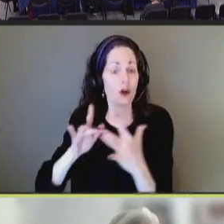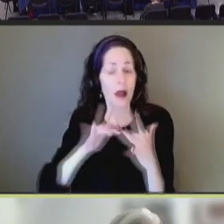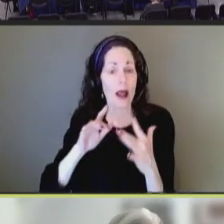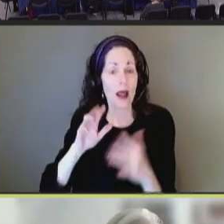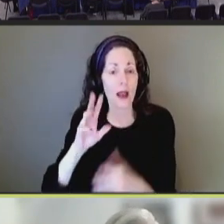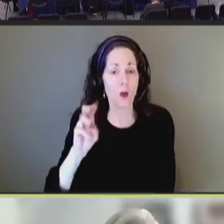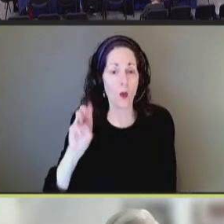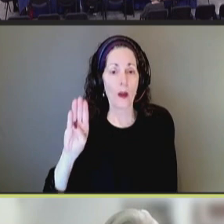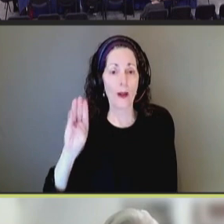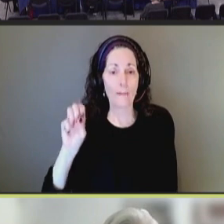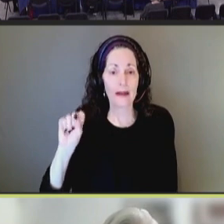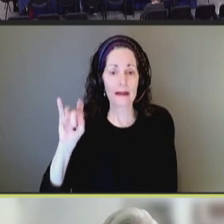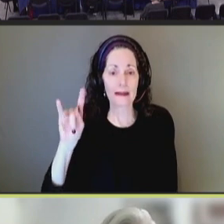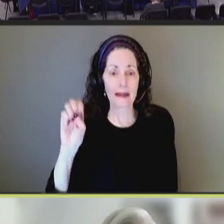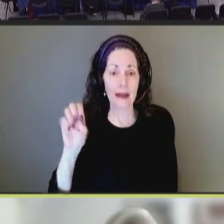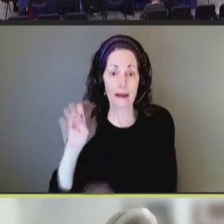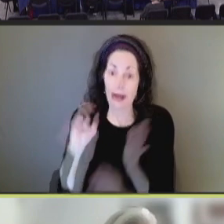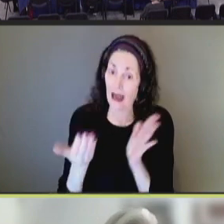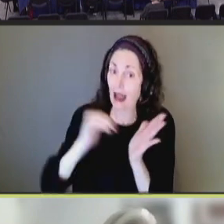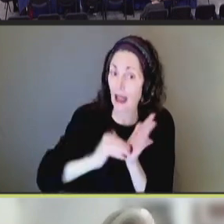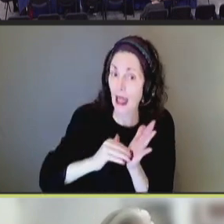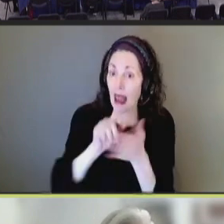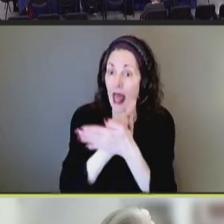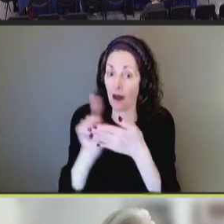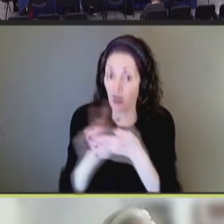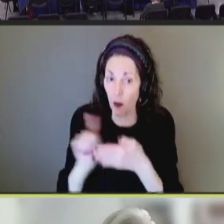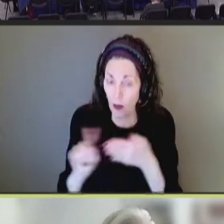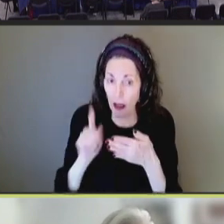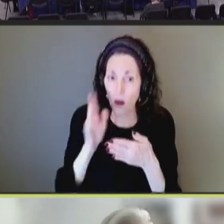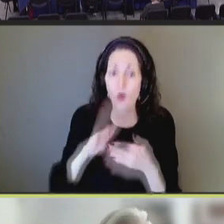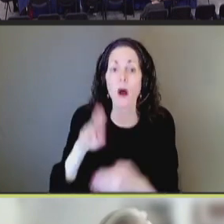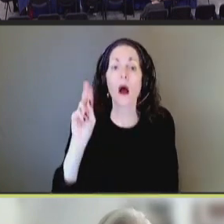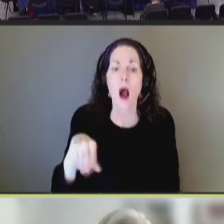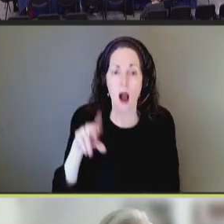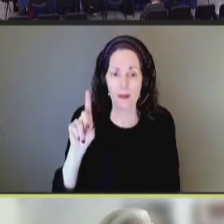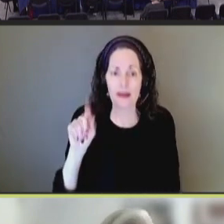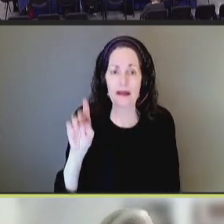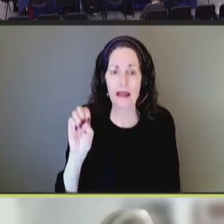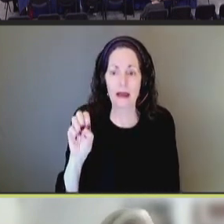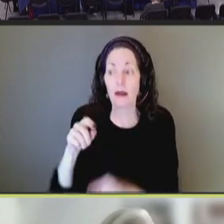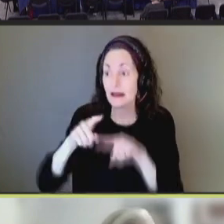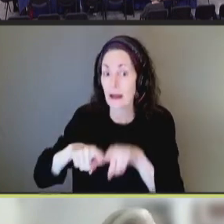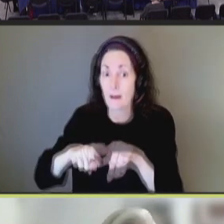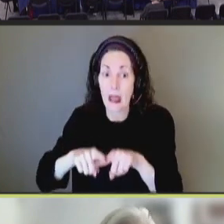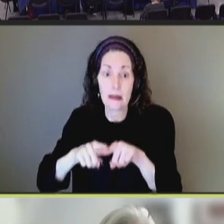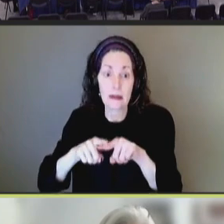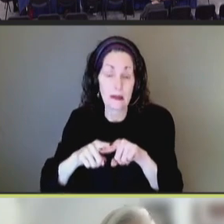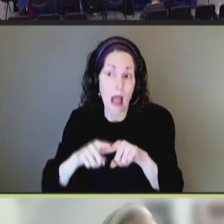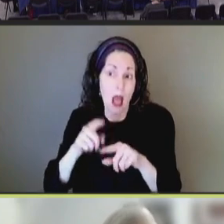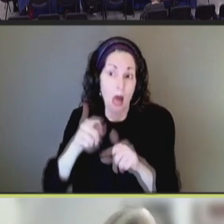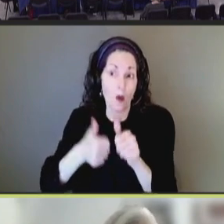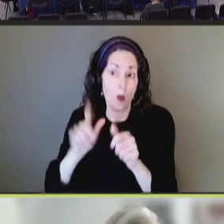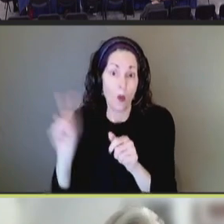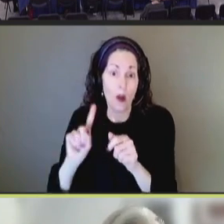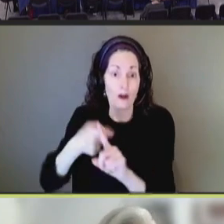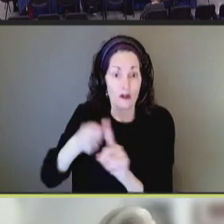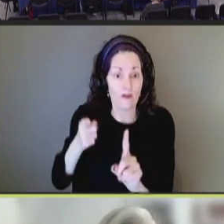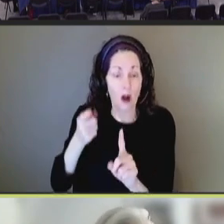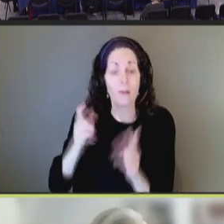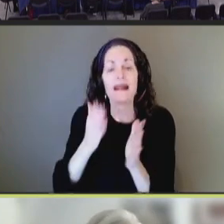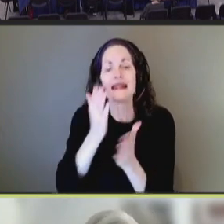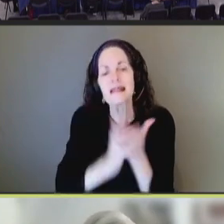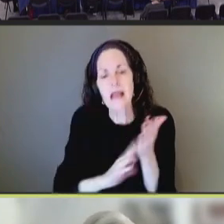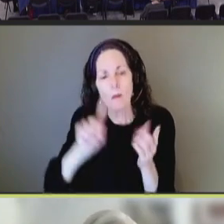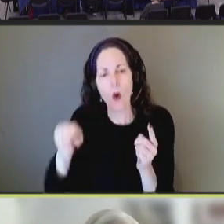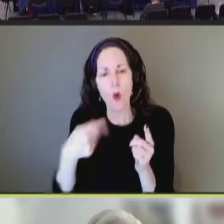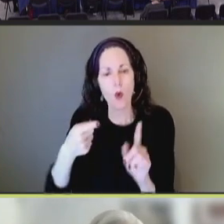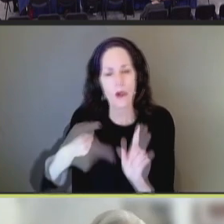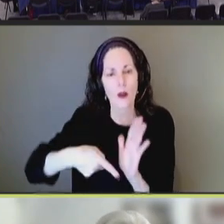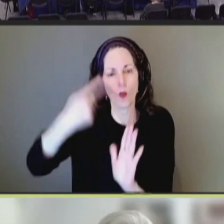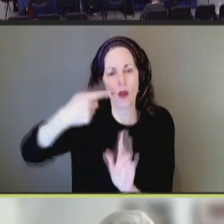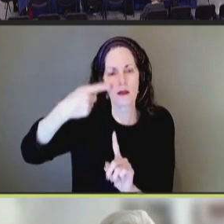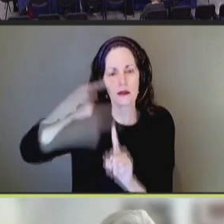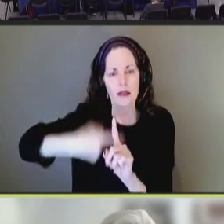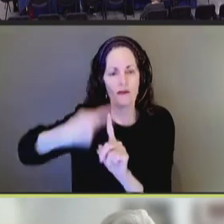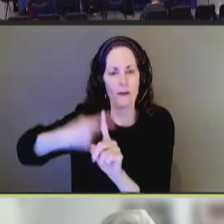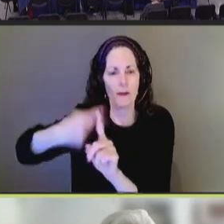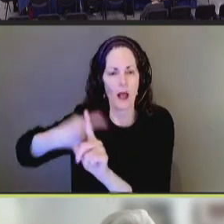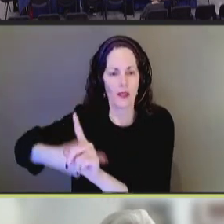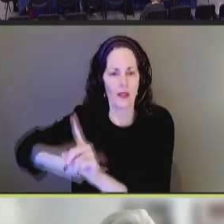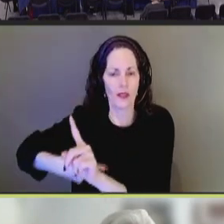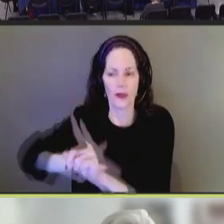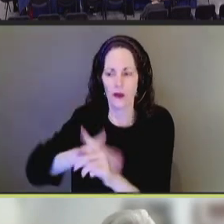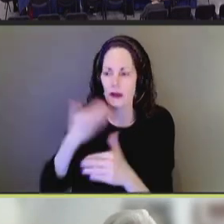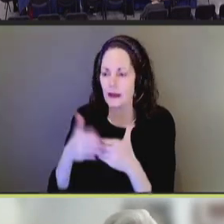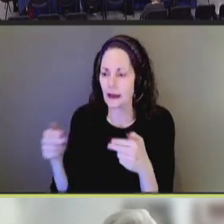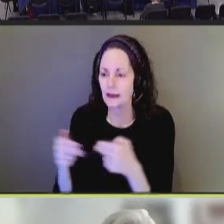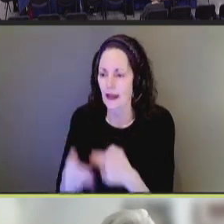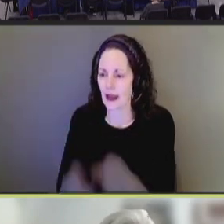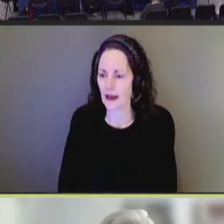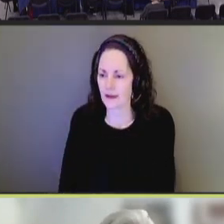updated weekly or depending on the data source. Some sources may update monthly. So, next slide.